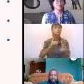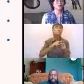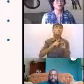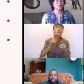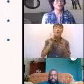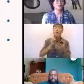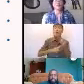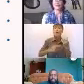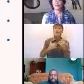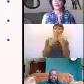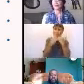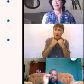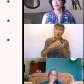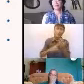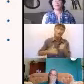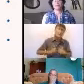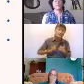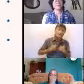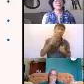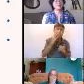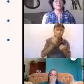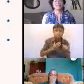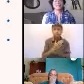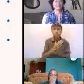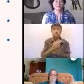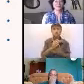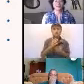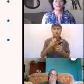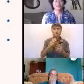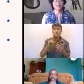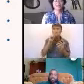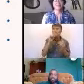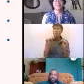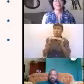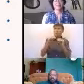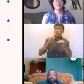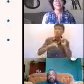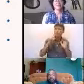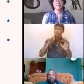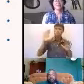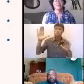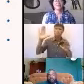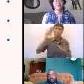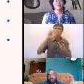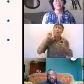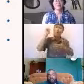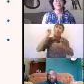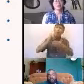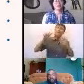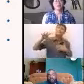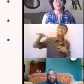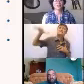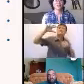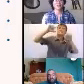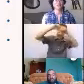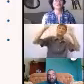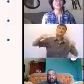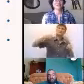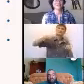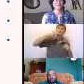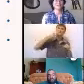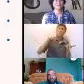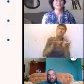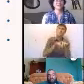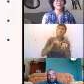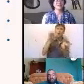credentials. Lived experience speaks volumes when you're talking about anti-racism, when